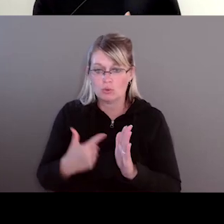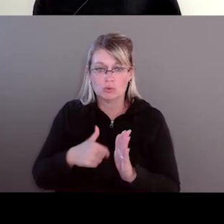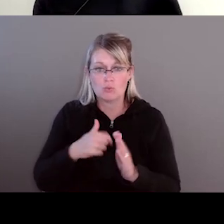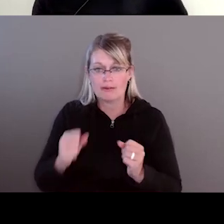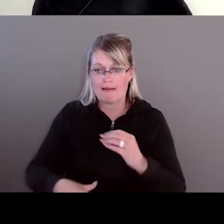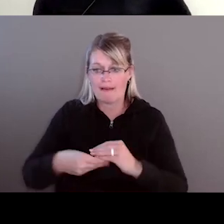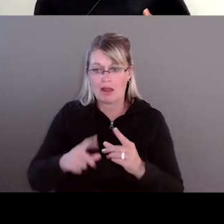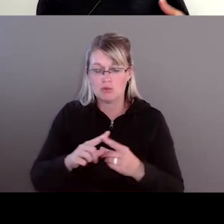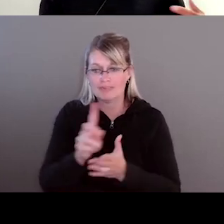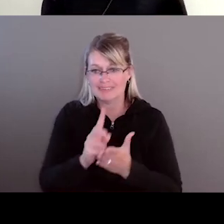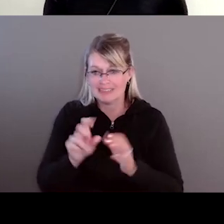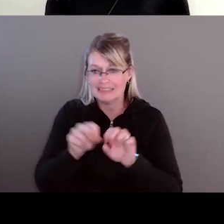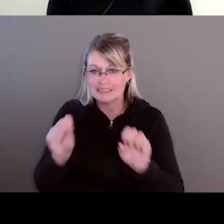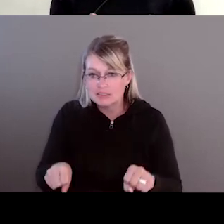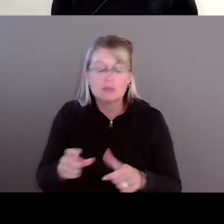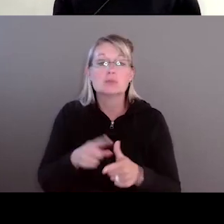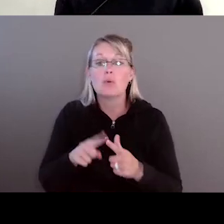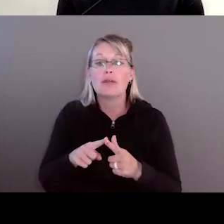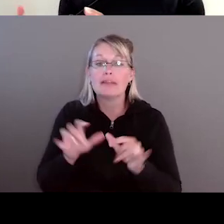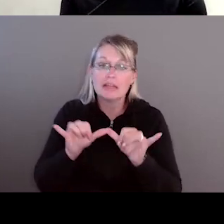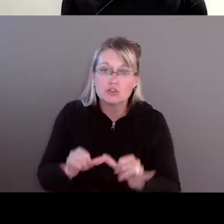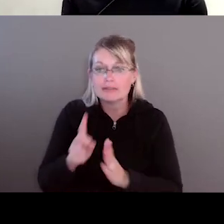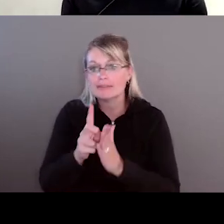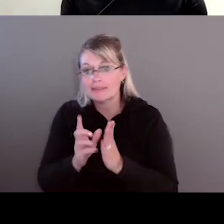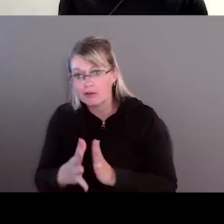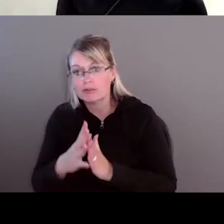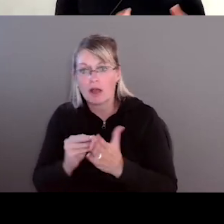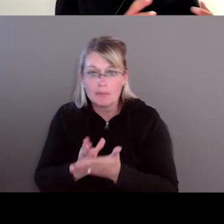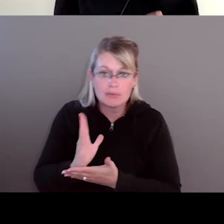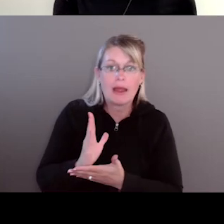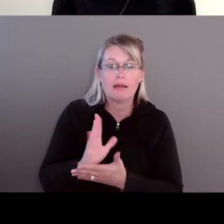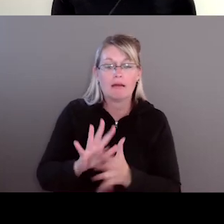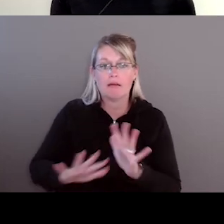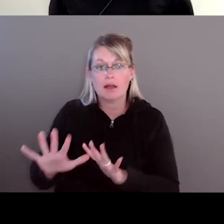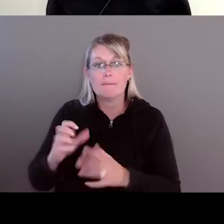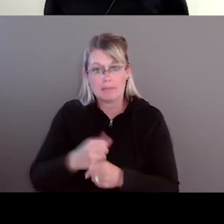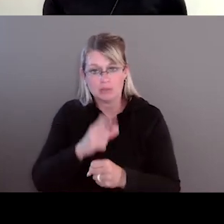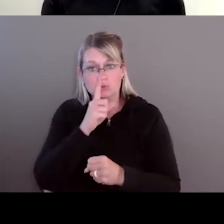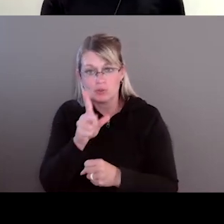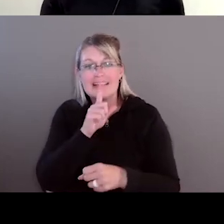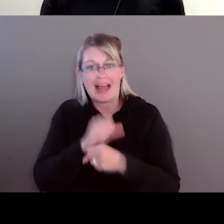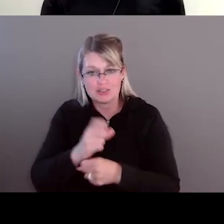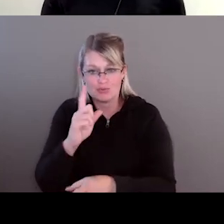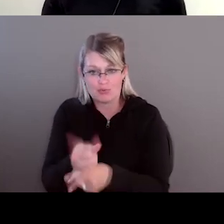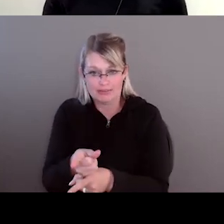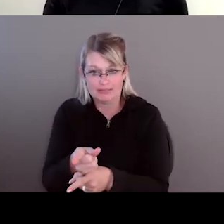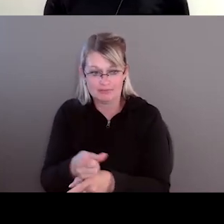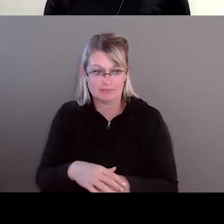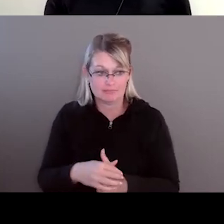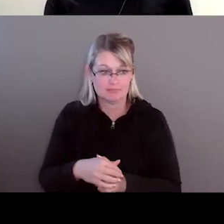design system so our engineers and designers and copywriters ensure it's actually done correctly.